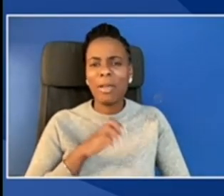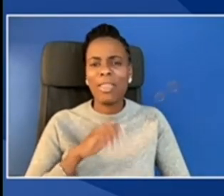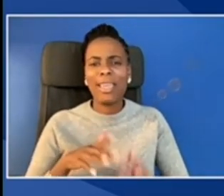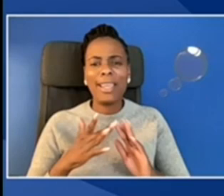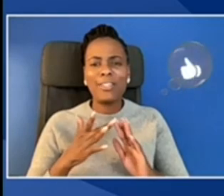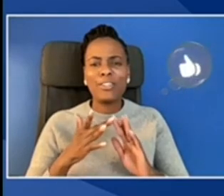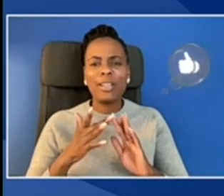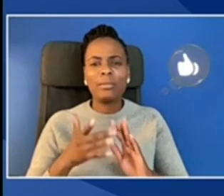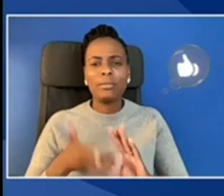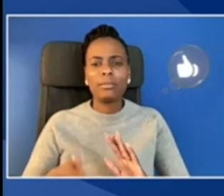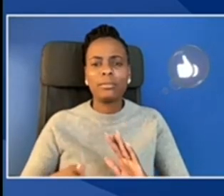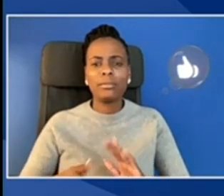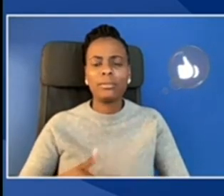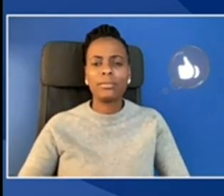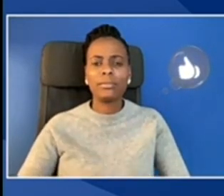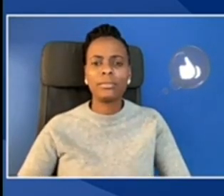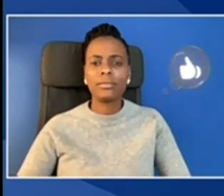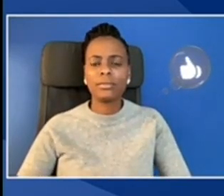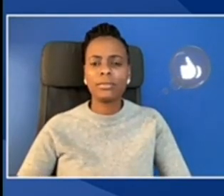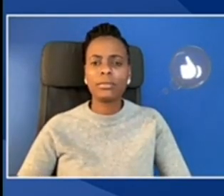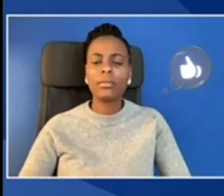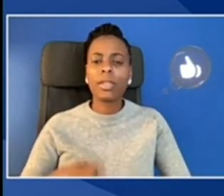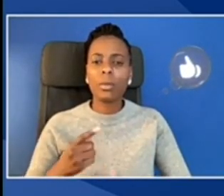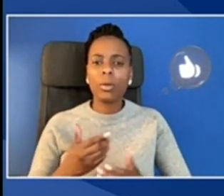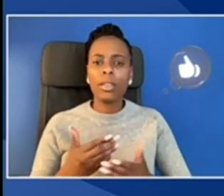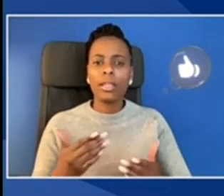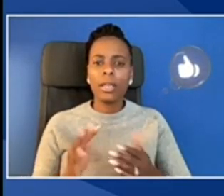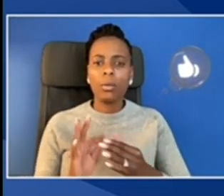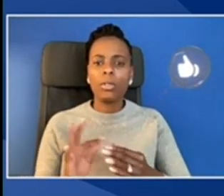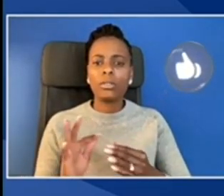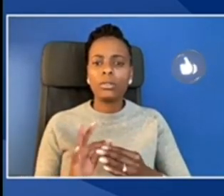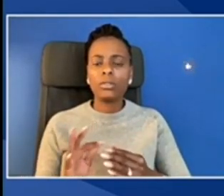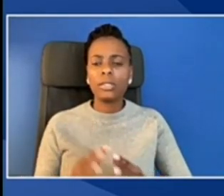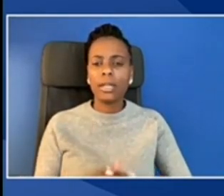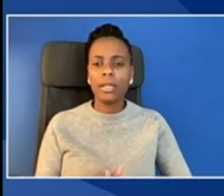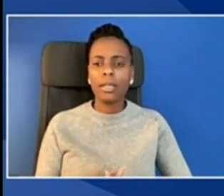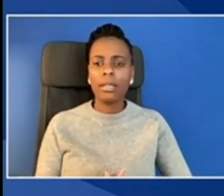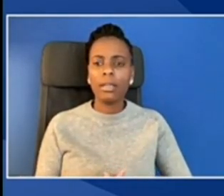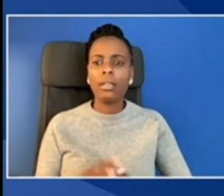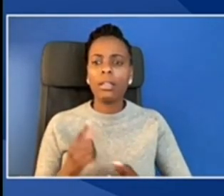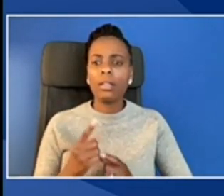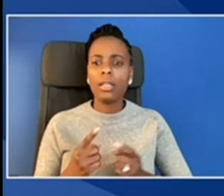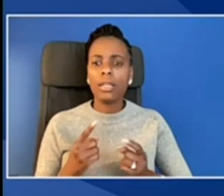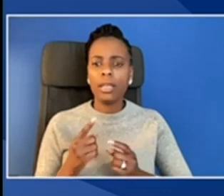One thing I wanted to say is, you know, with respect to some of the categories that we've talked about today of